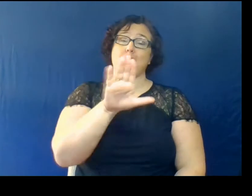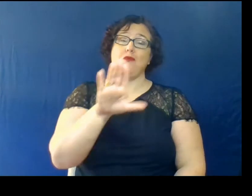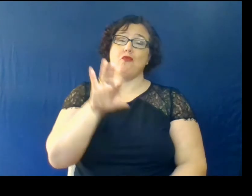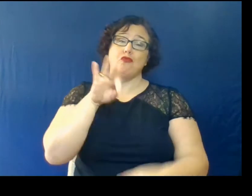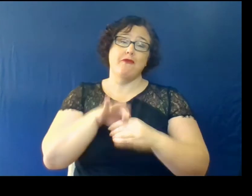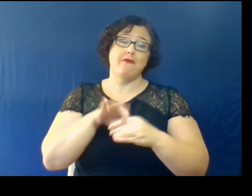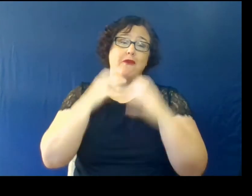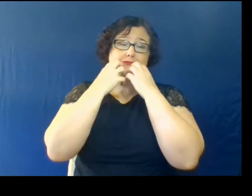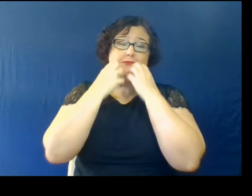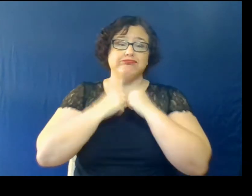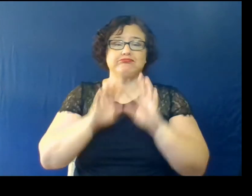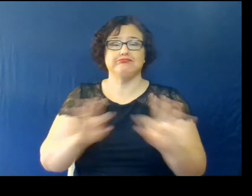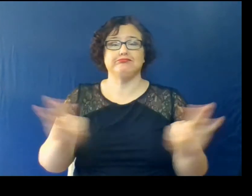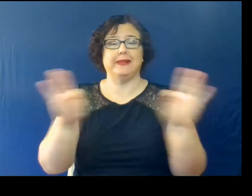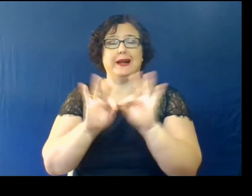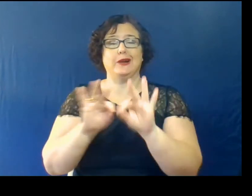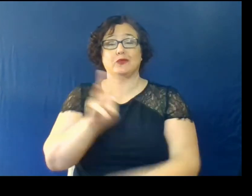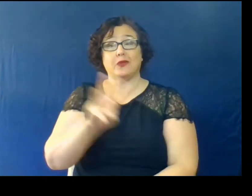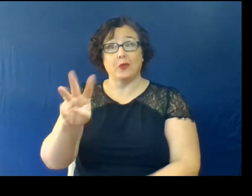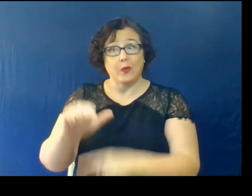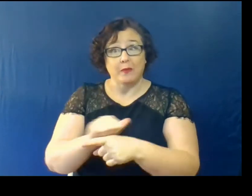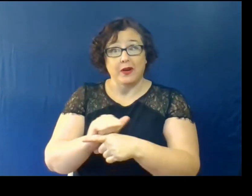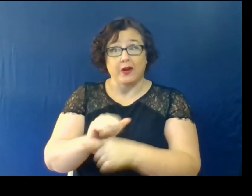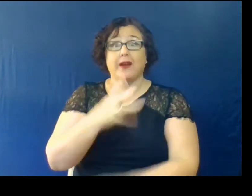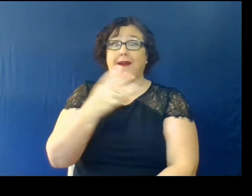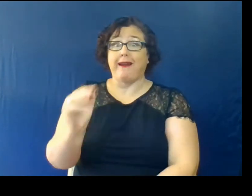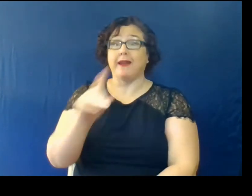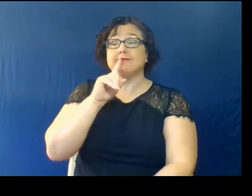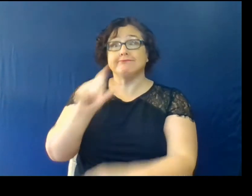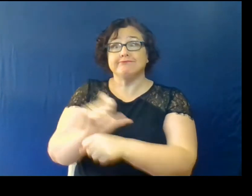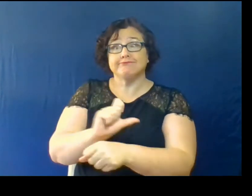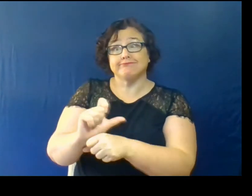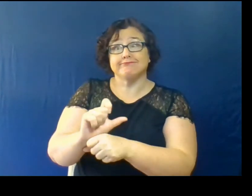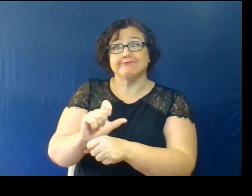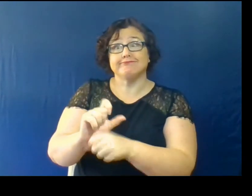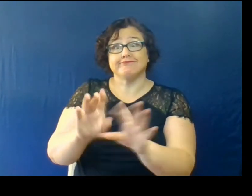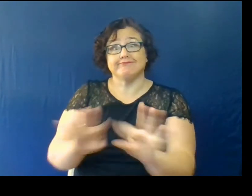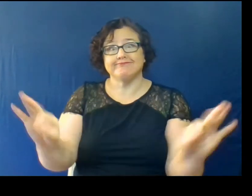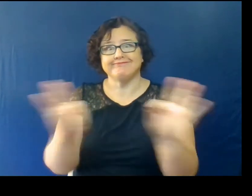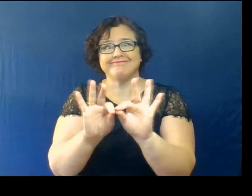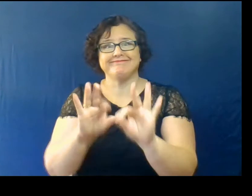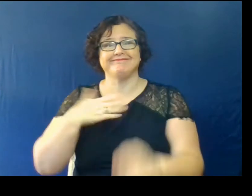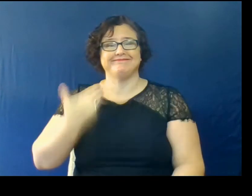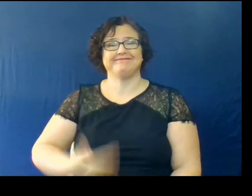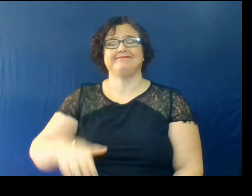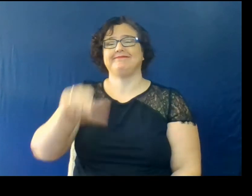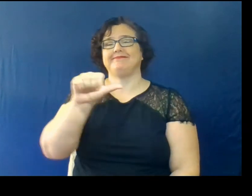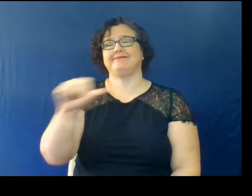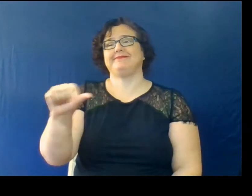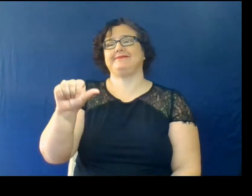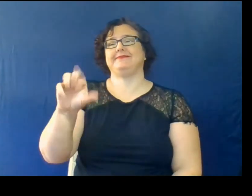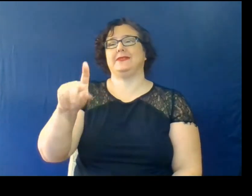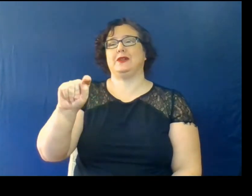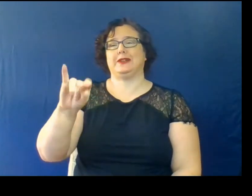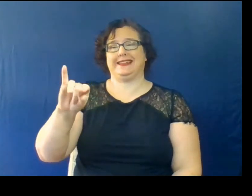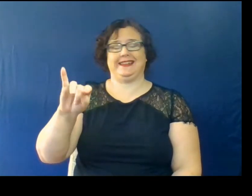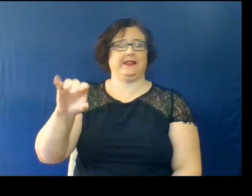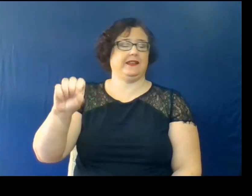webinar. And yes it does. So my name Aarti Sahgal and I'm the founder and CEO of Synergies Work.